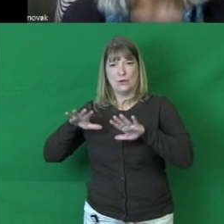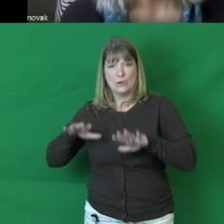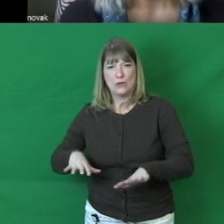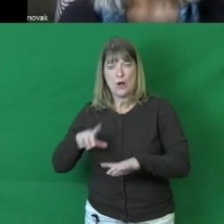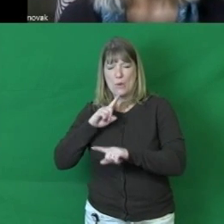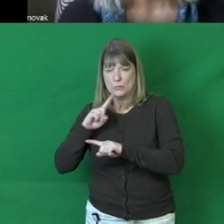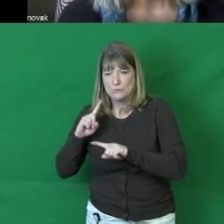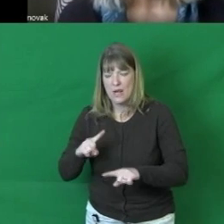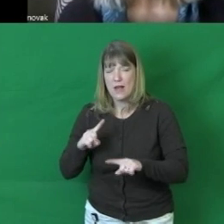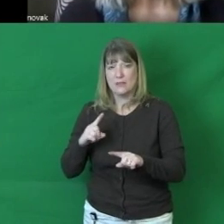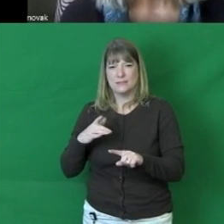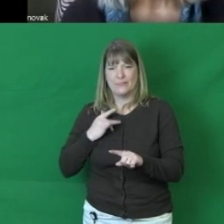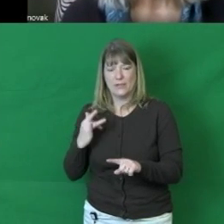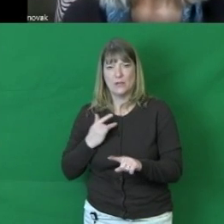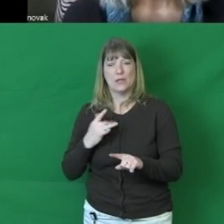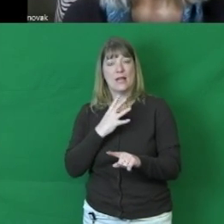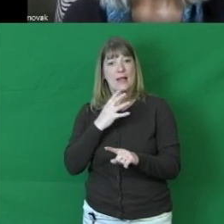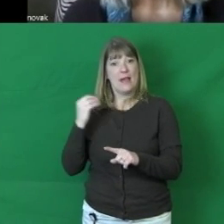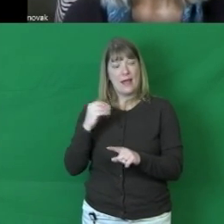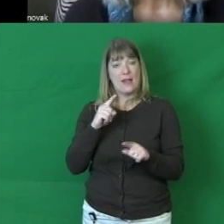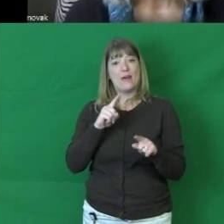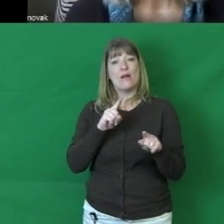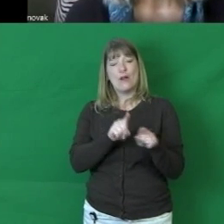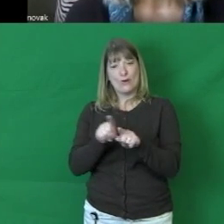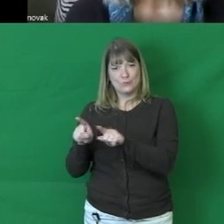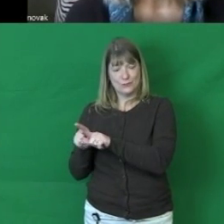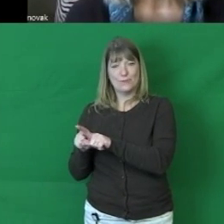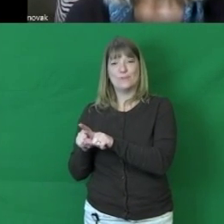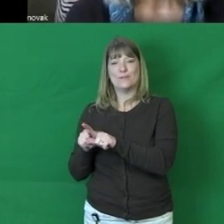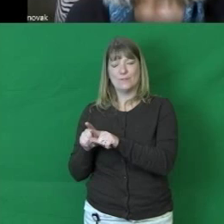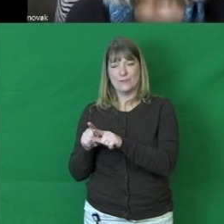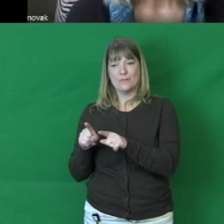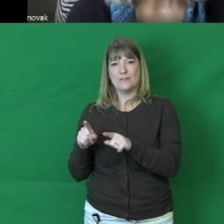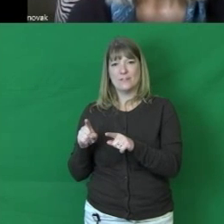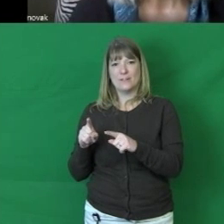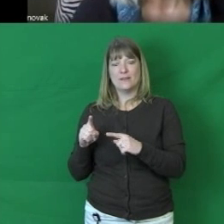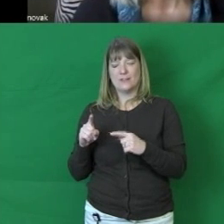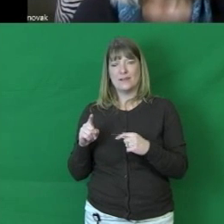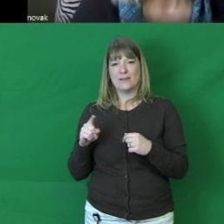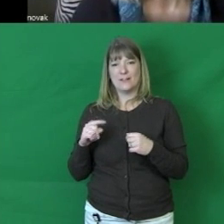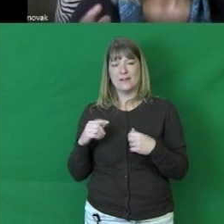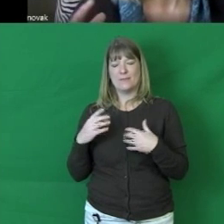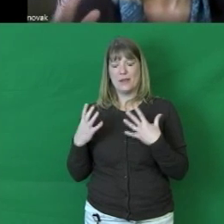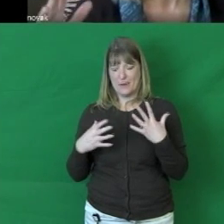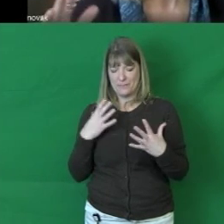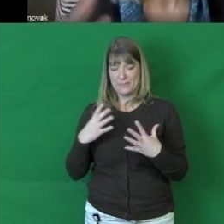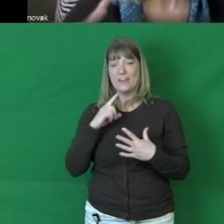type of feel, and it is used by the Deaf